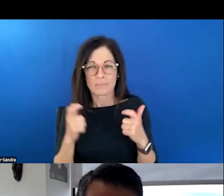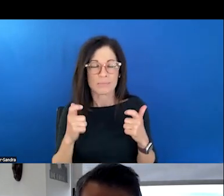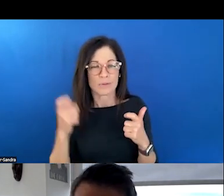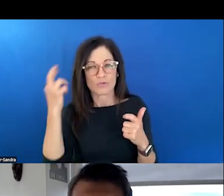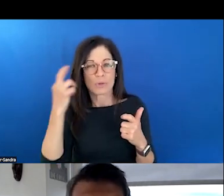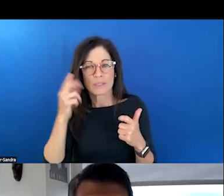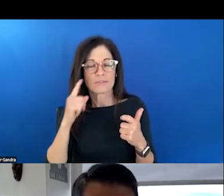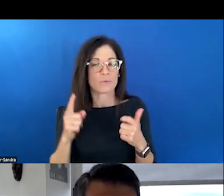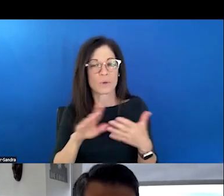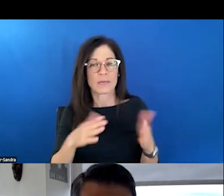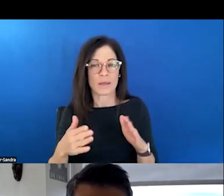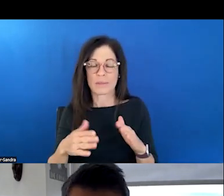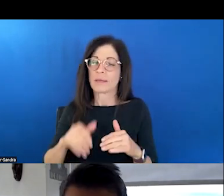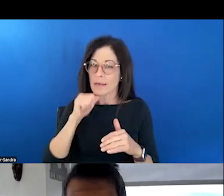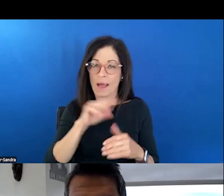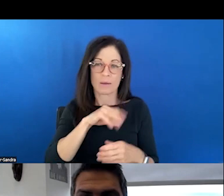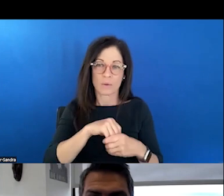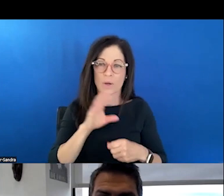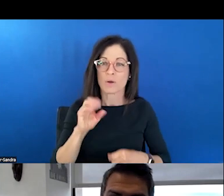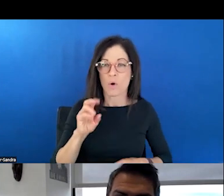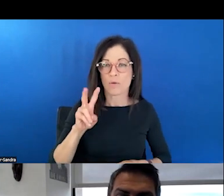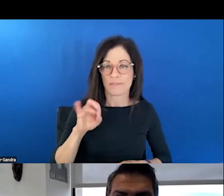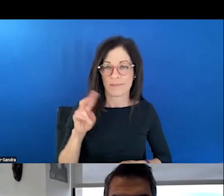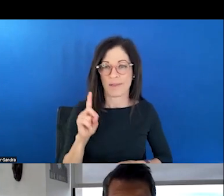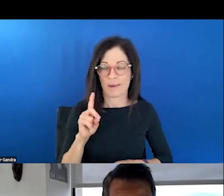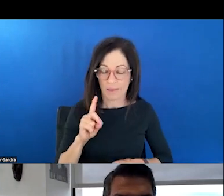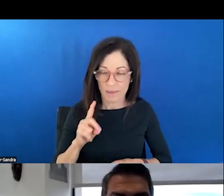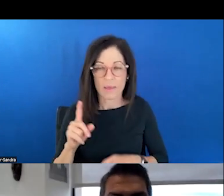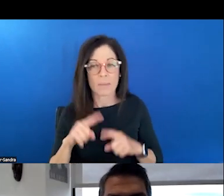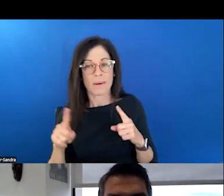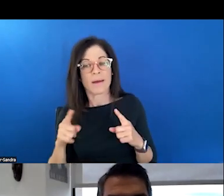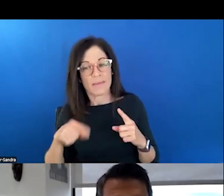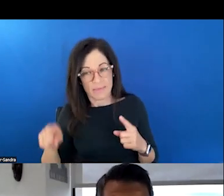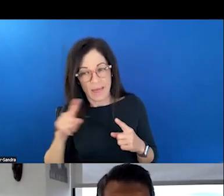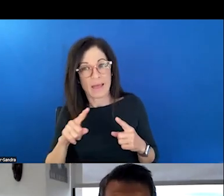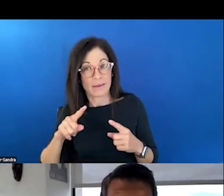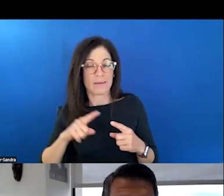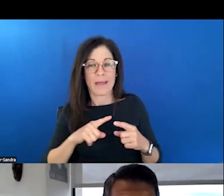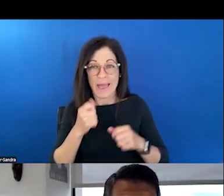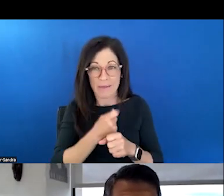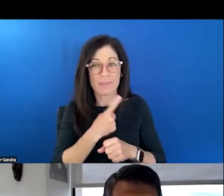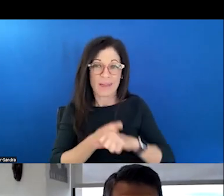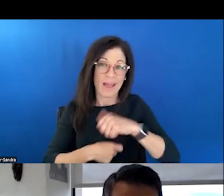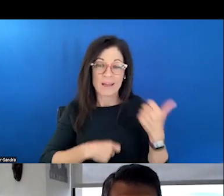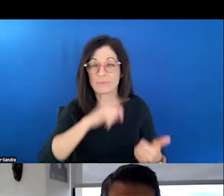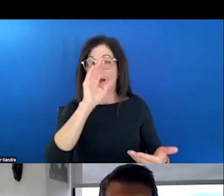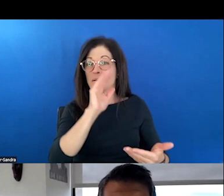OUTSIDE OF COVID, WHICH IS EXPERIENCING A DECLINING OR STABLE